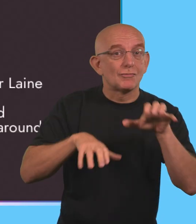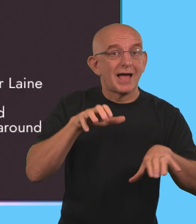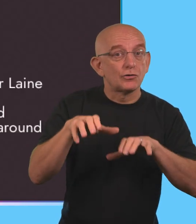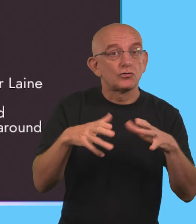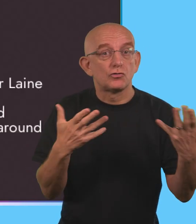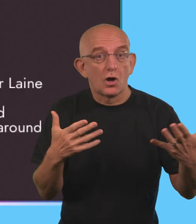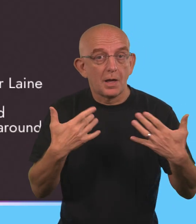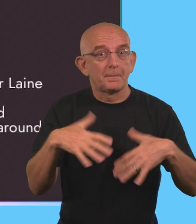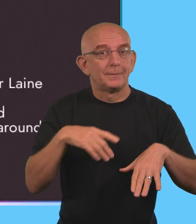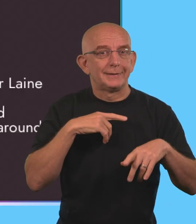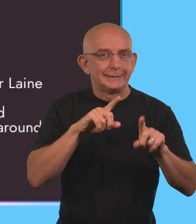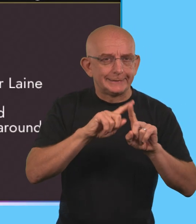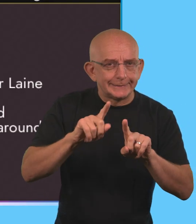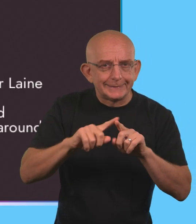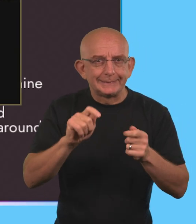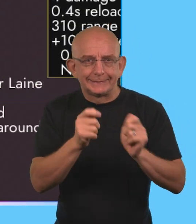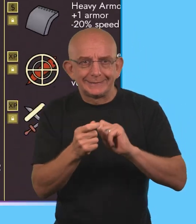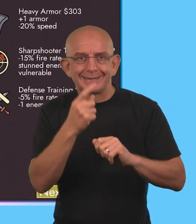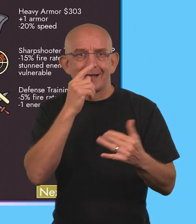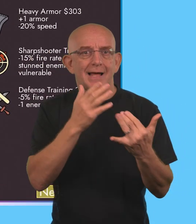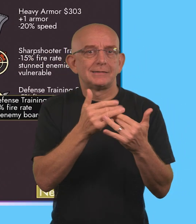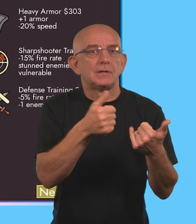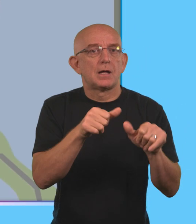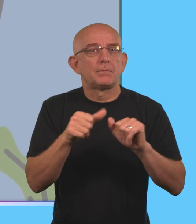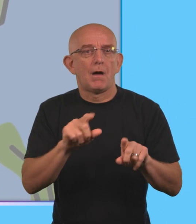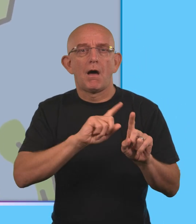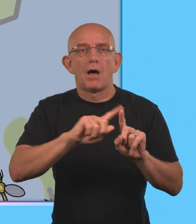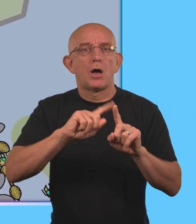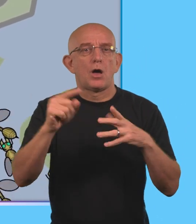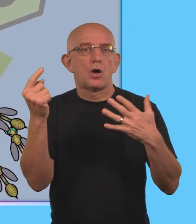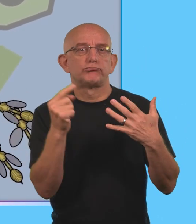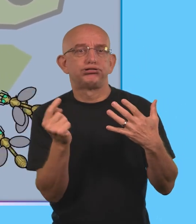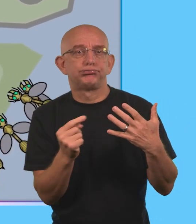I've taken care to make the game as accessible as possible in a variety of ways.